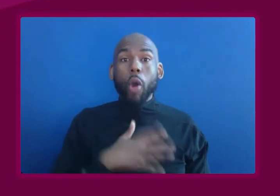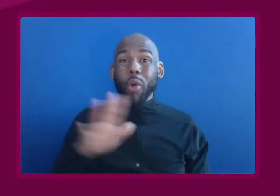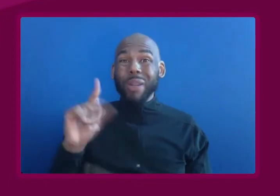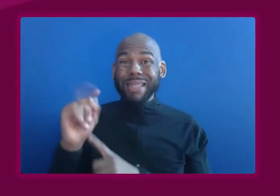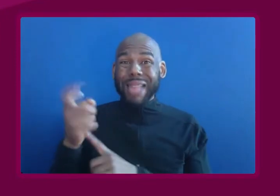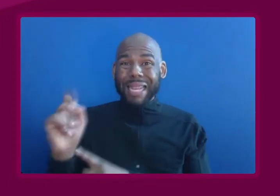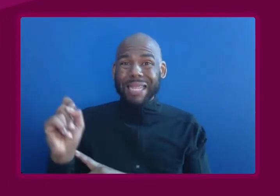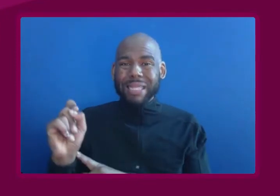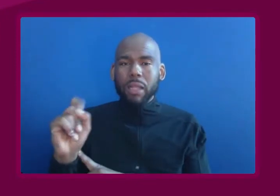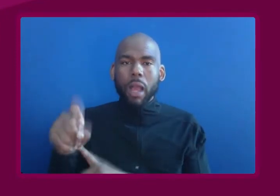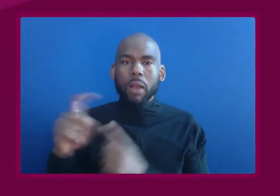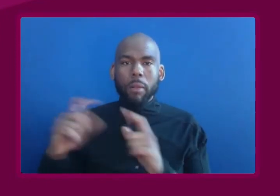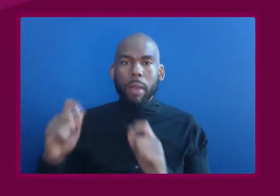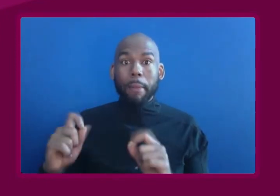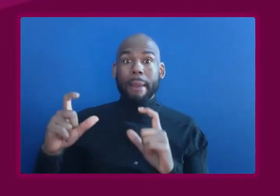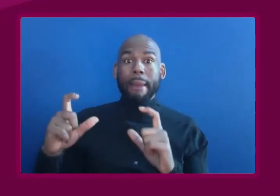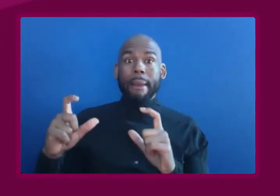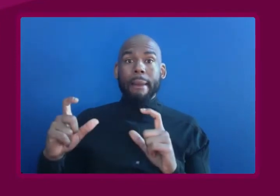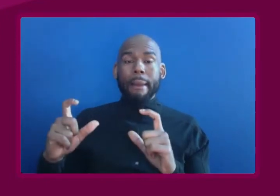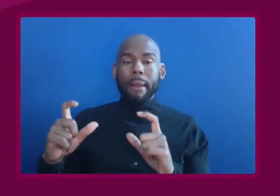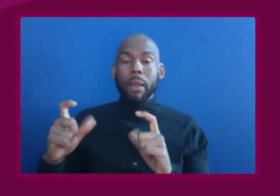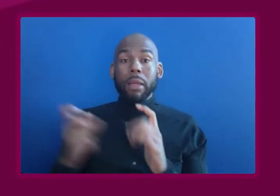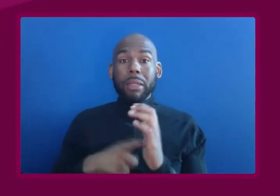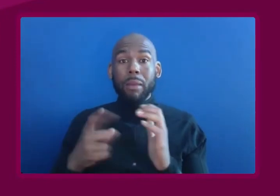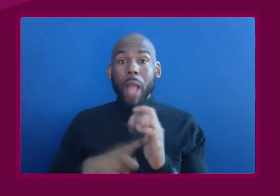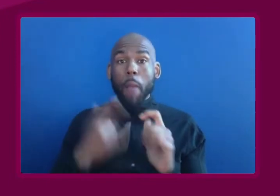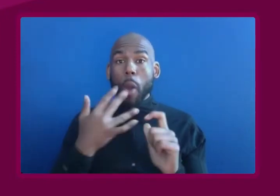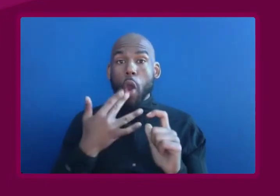bigger. Sometimes it's better for her to invert colors.